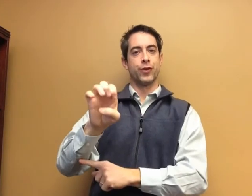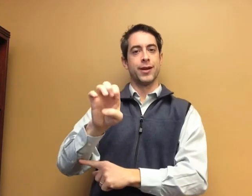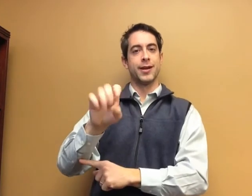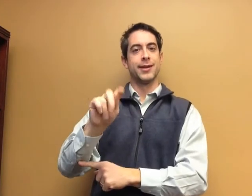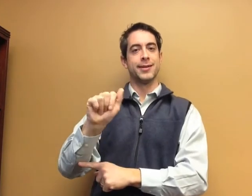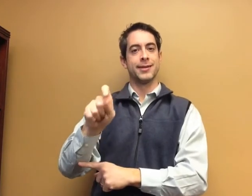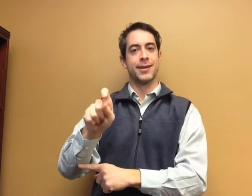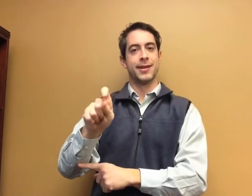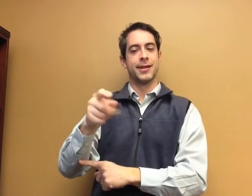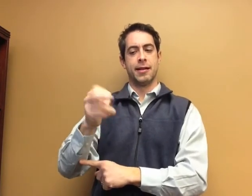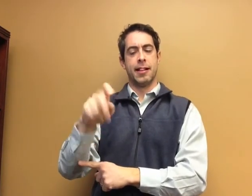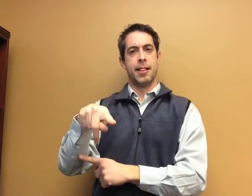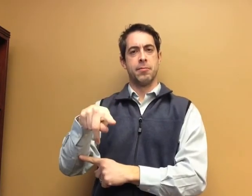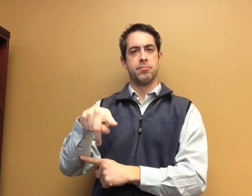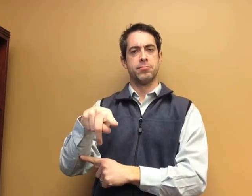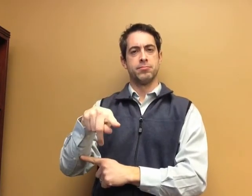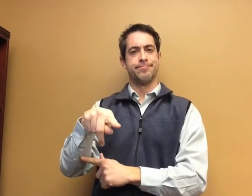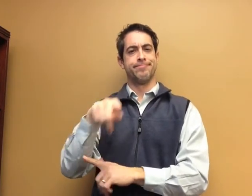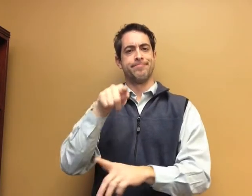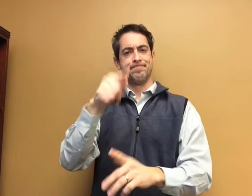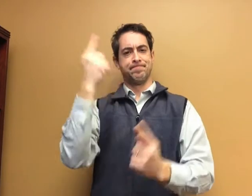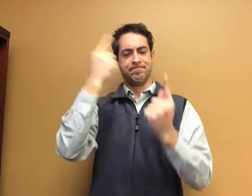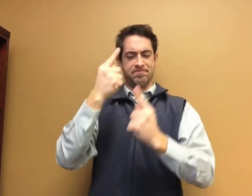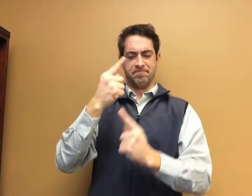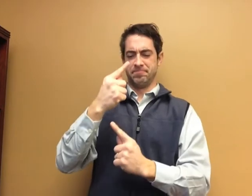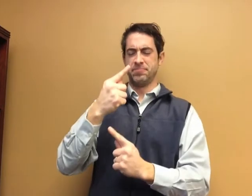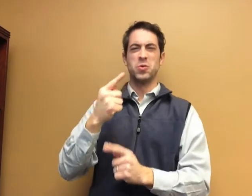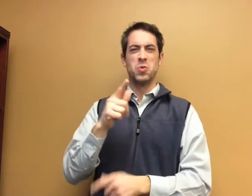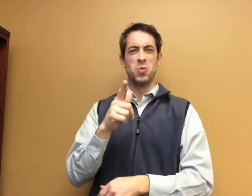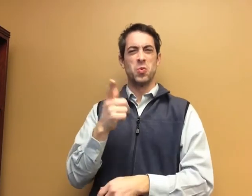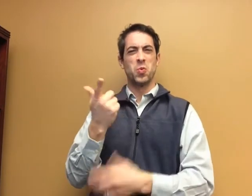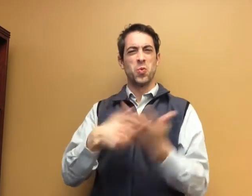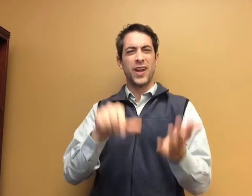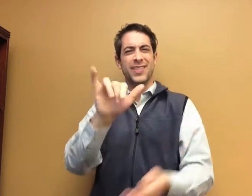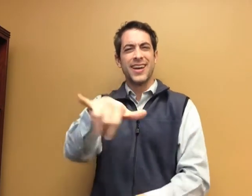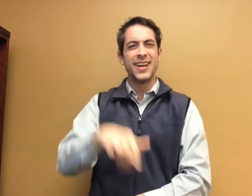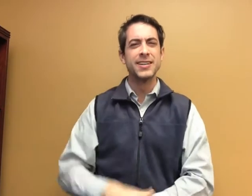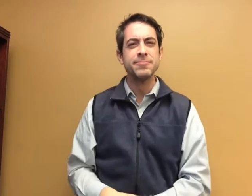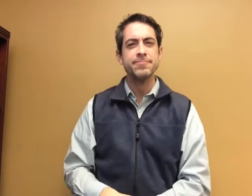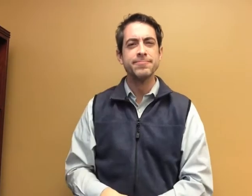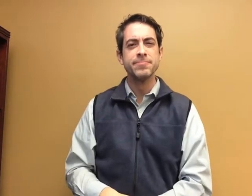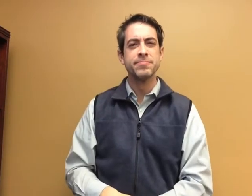the free tax help. Now for some of you others, you may be wondering,